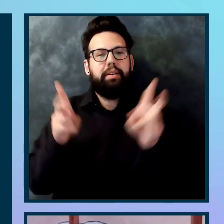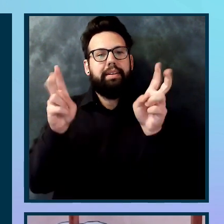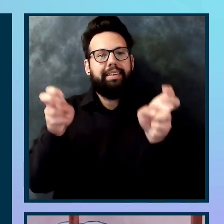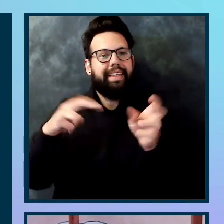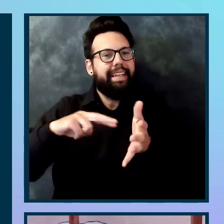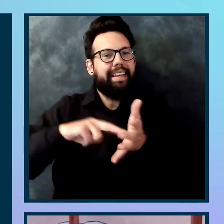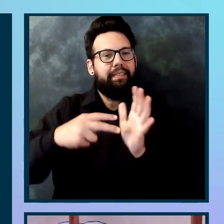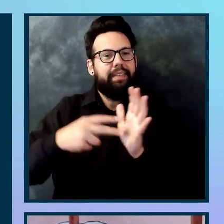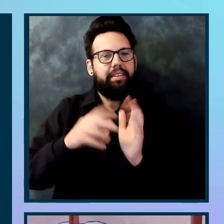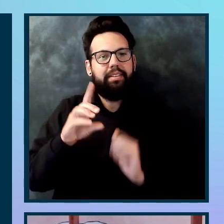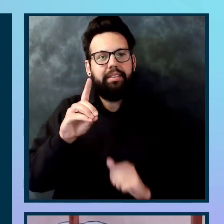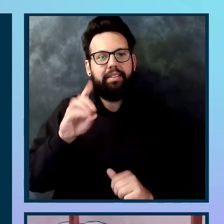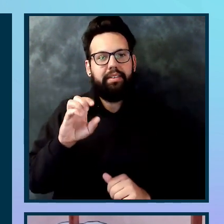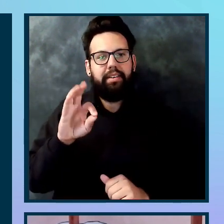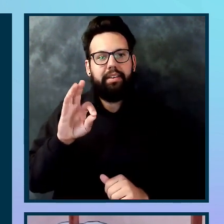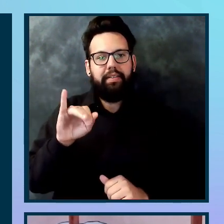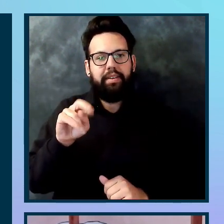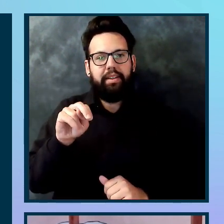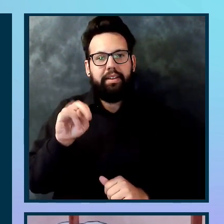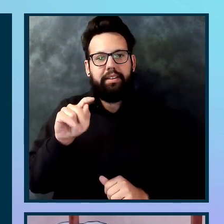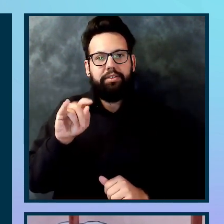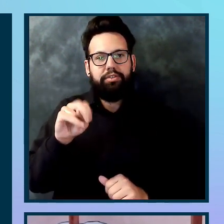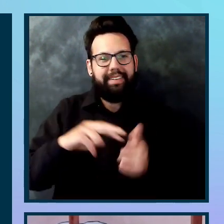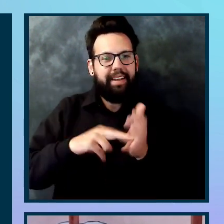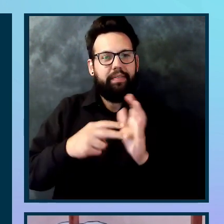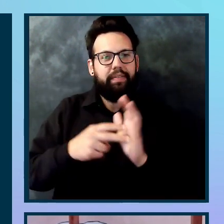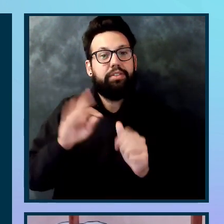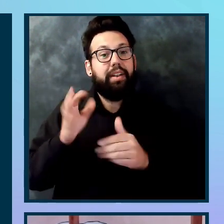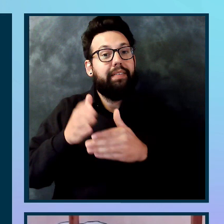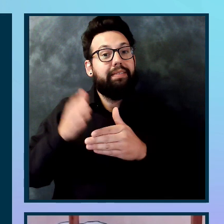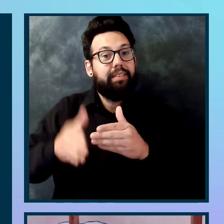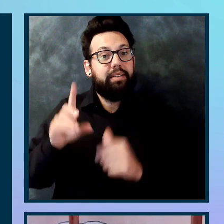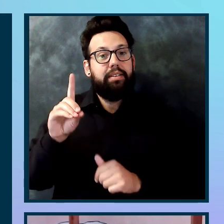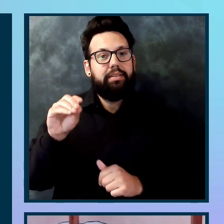is something that is often found in a Agile context.